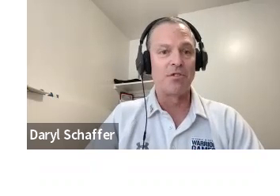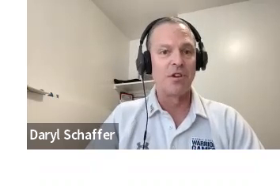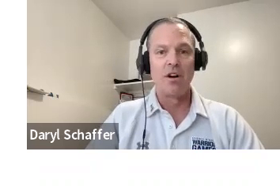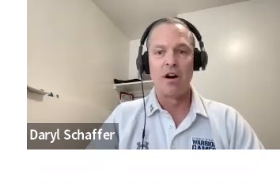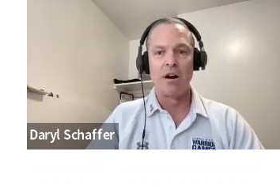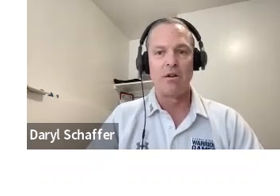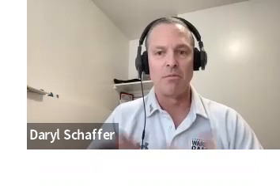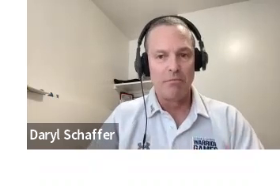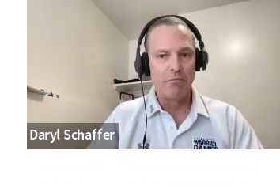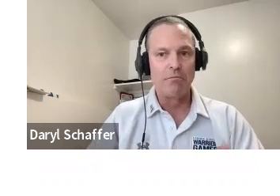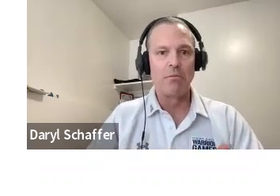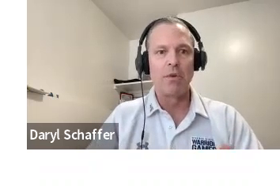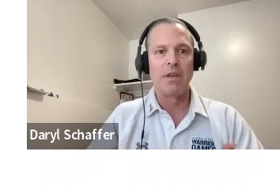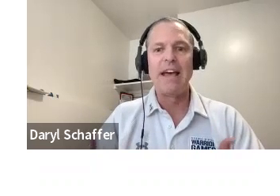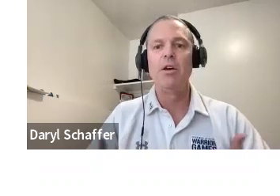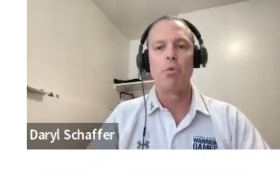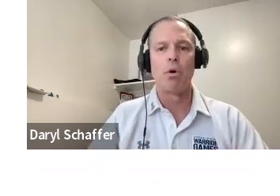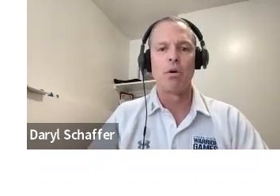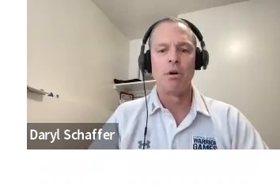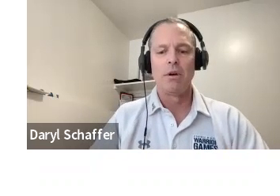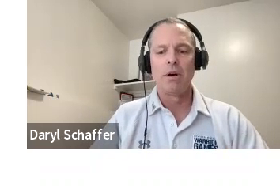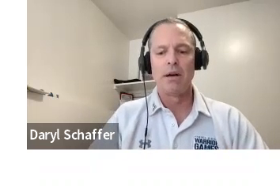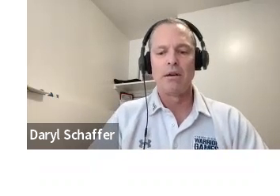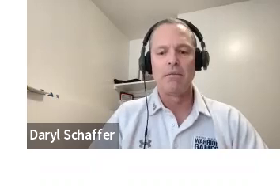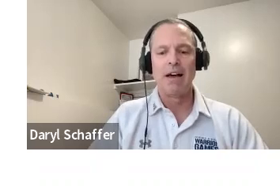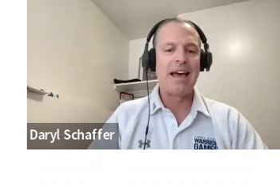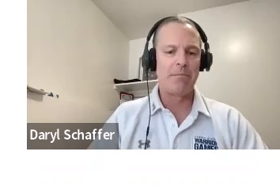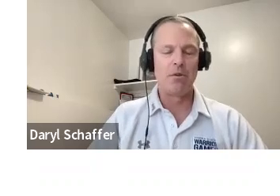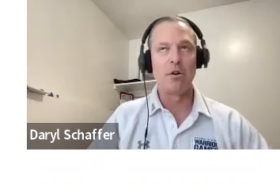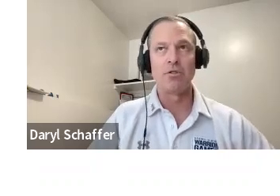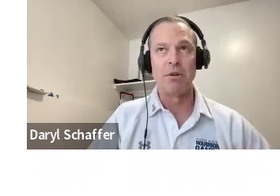on the ADA and how it applies to disasters